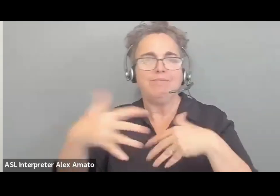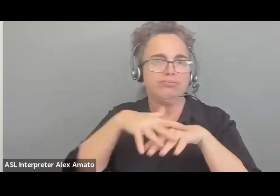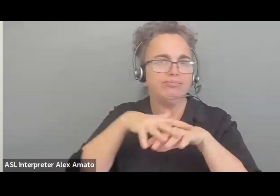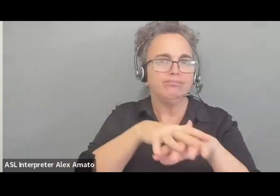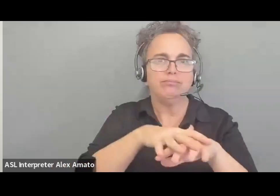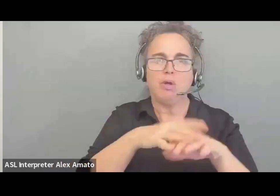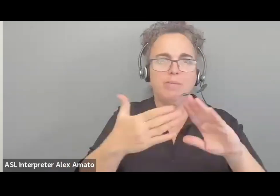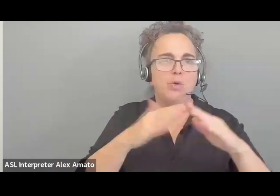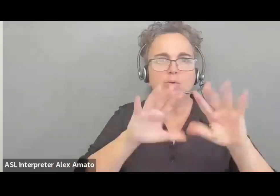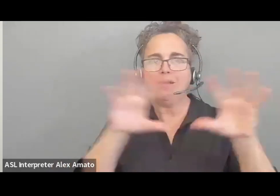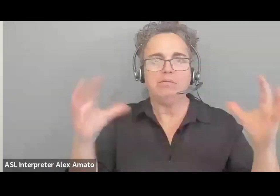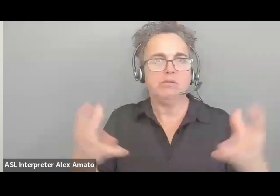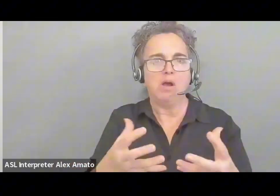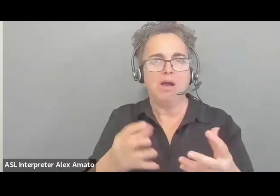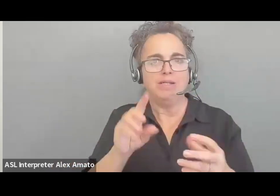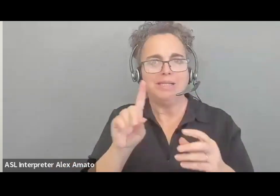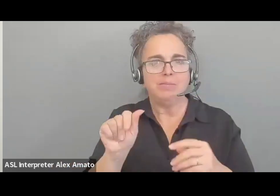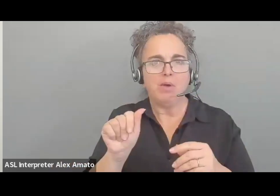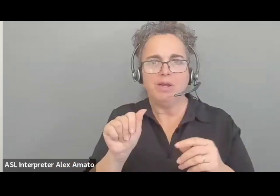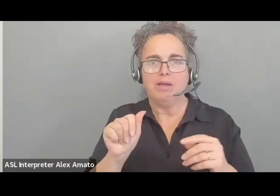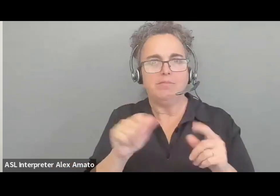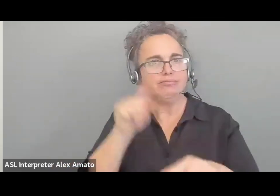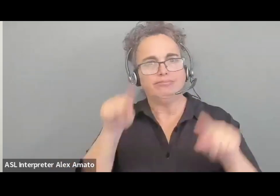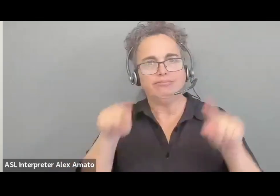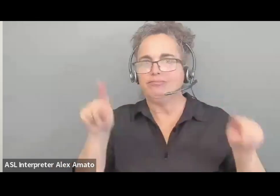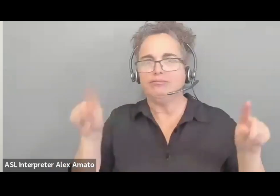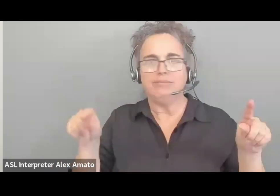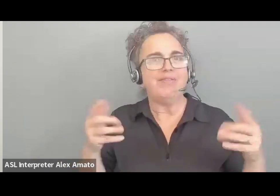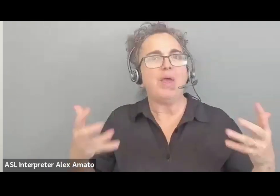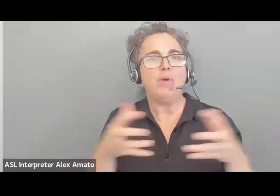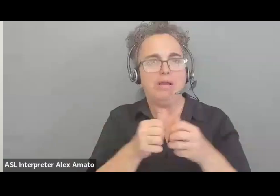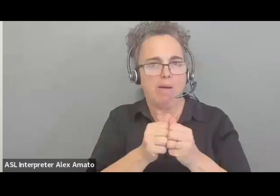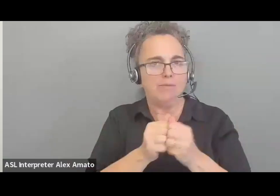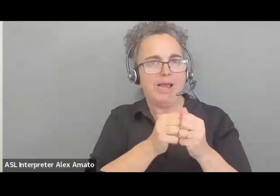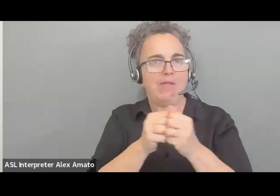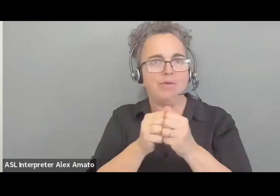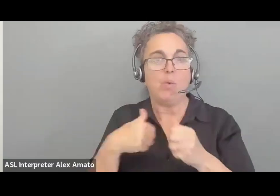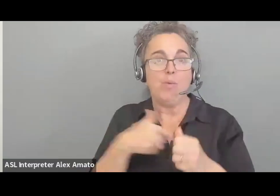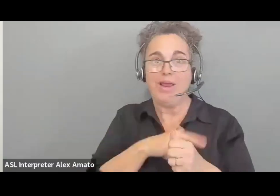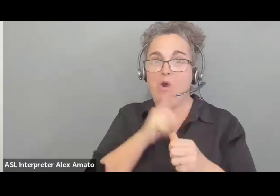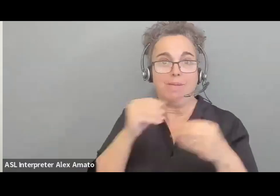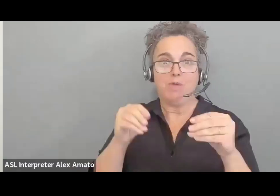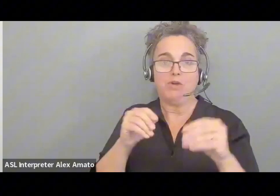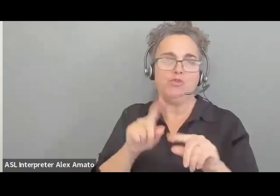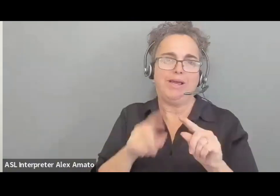with disabilities that are coming together and that we are, we are a market and, and we are not to be ignored in this process.